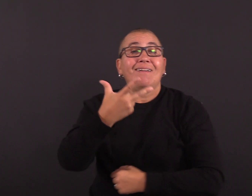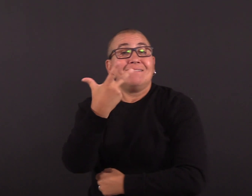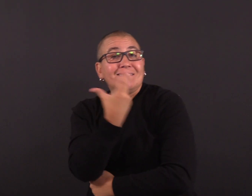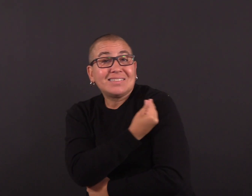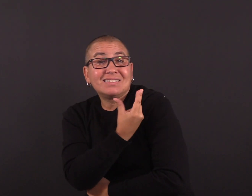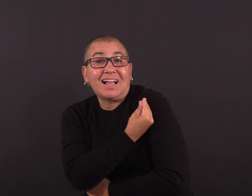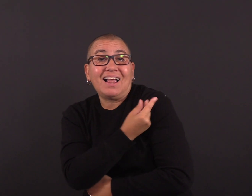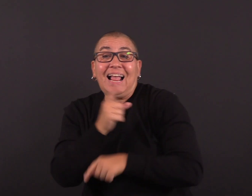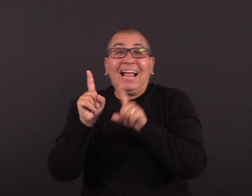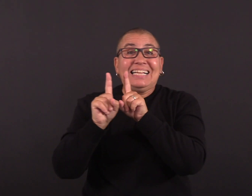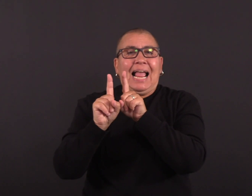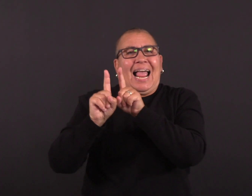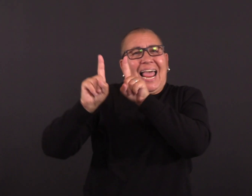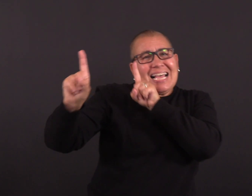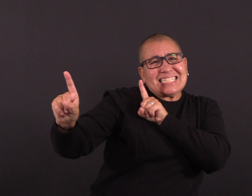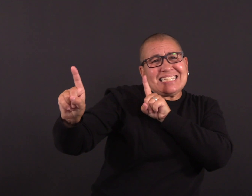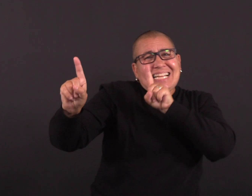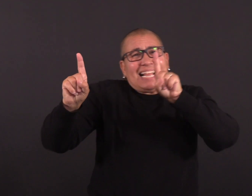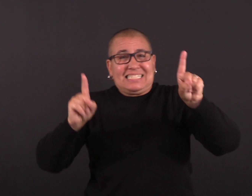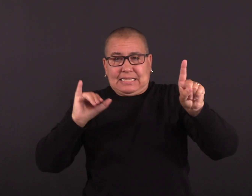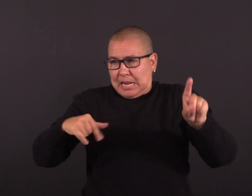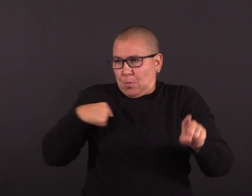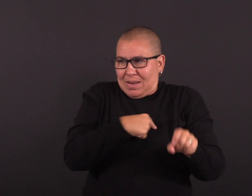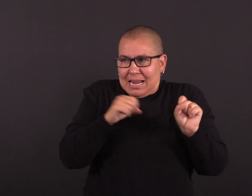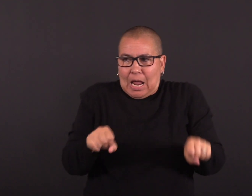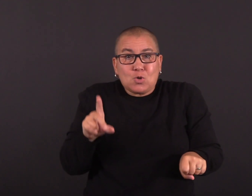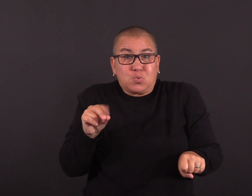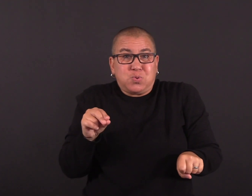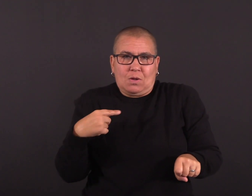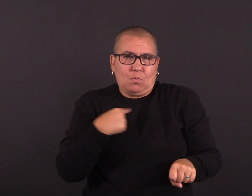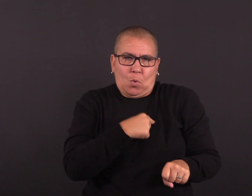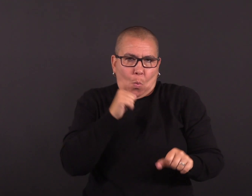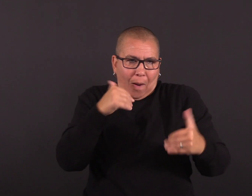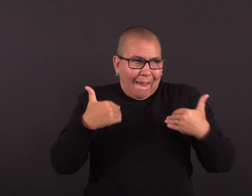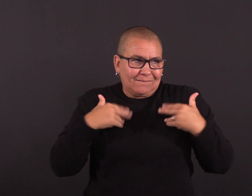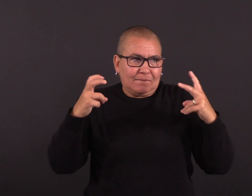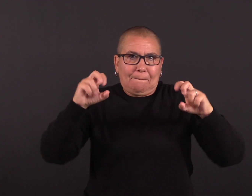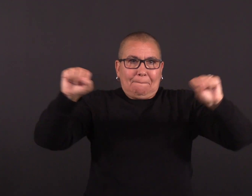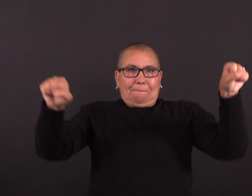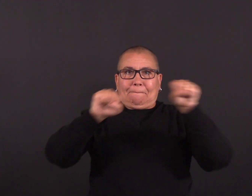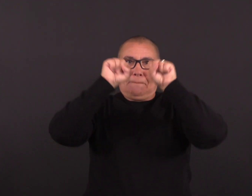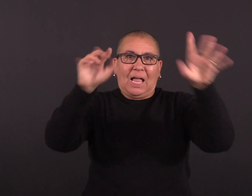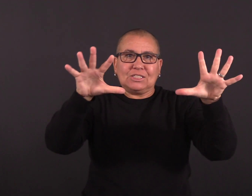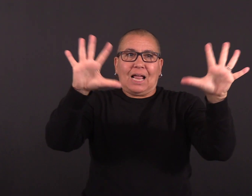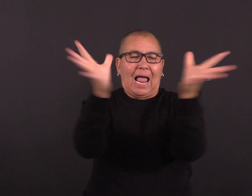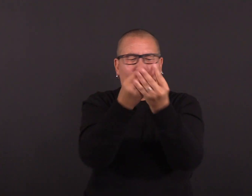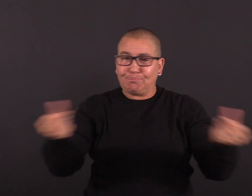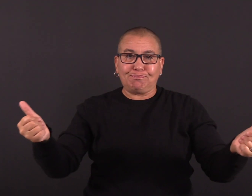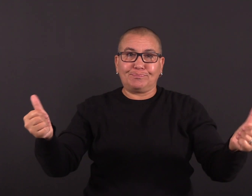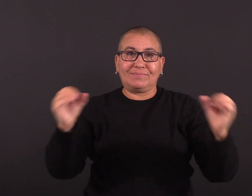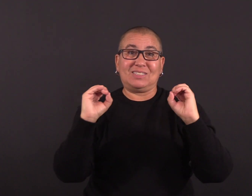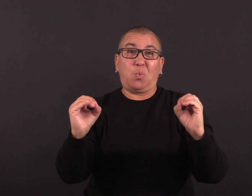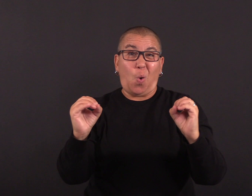if we get vaccinated, if we do social distancing, so, there's a practical thing we can do," he said.